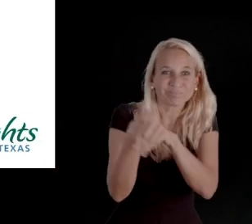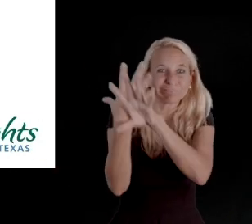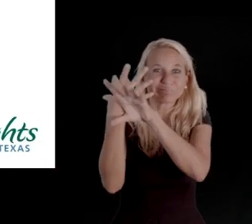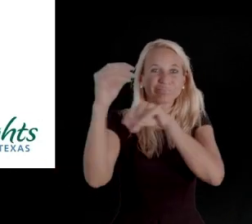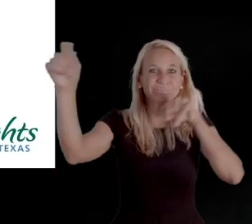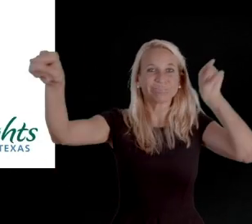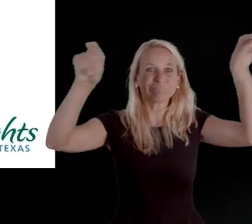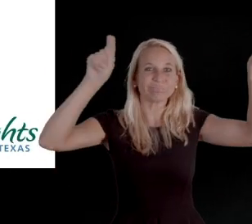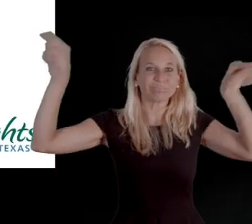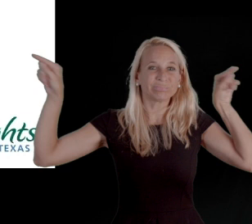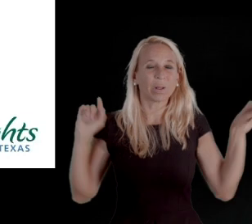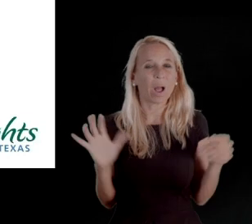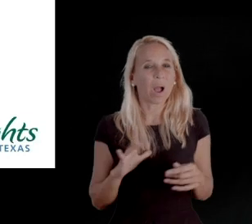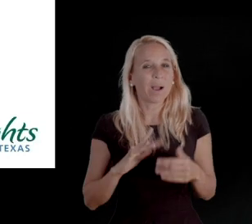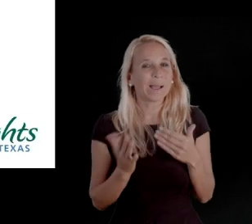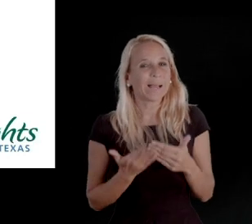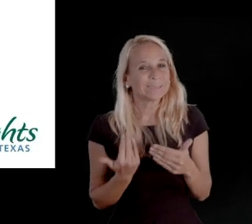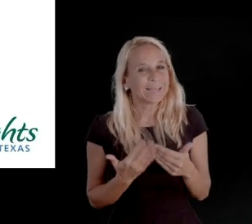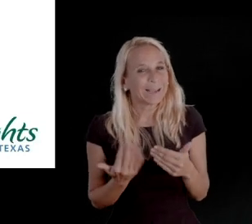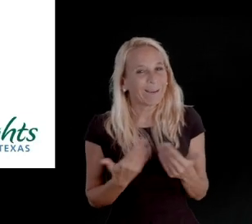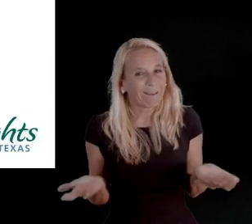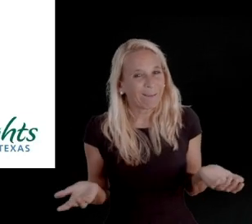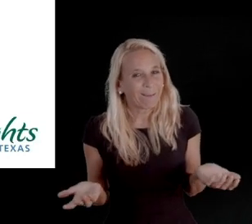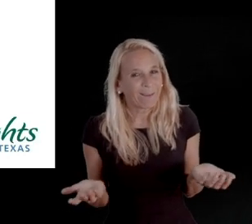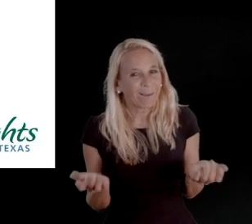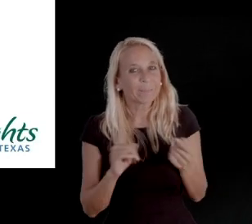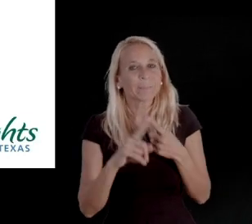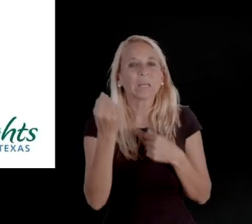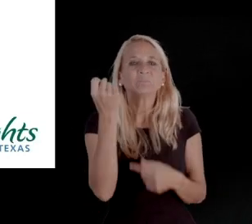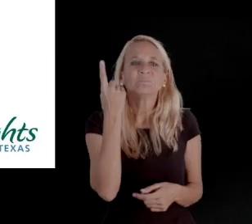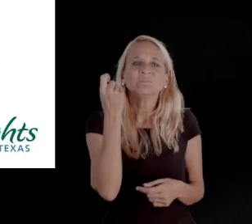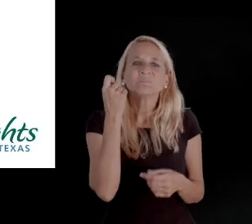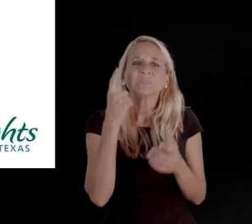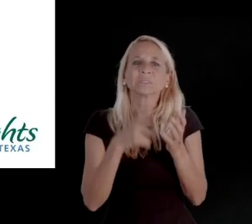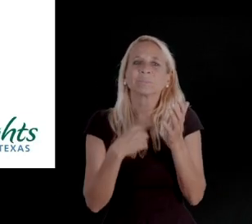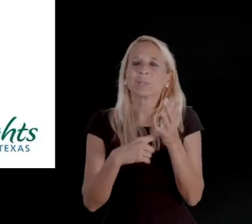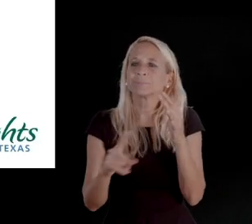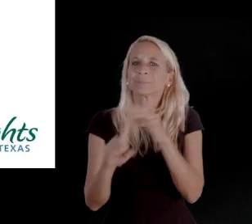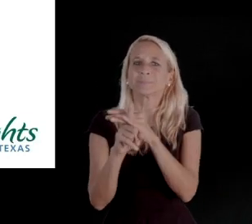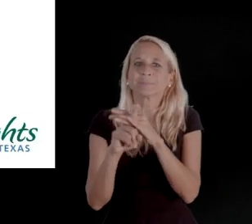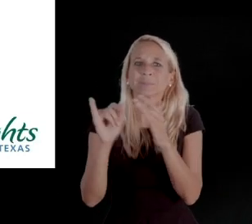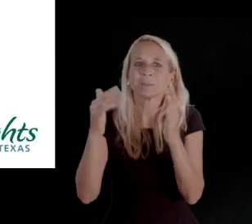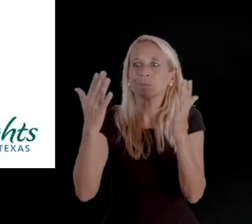But some instances we understand that, especially when it comes to like equipment where they're saying this person